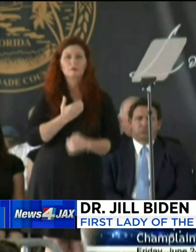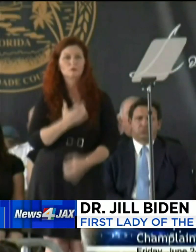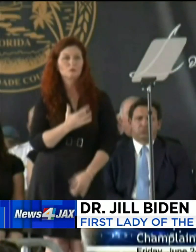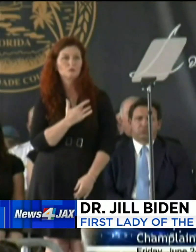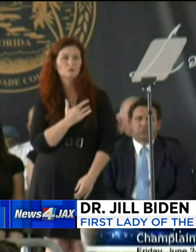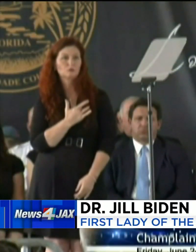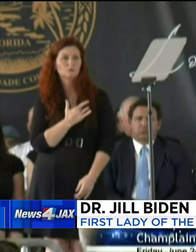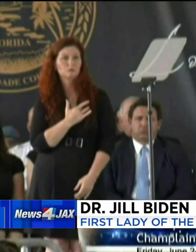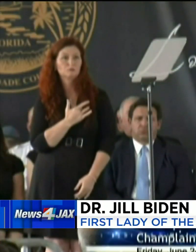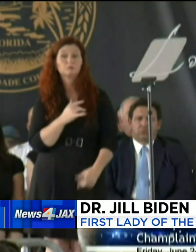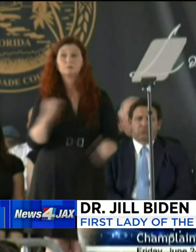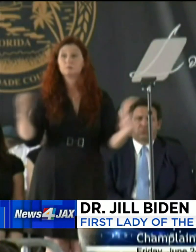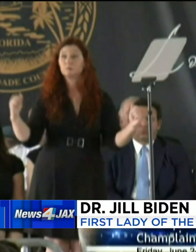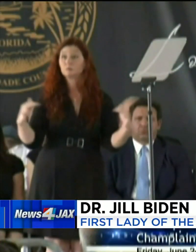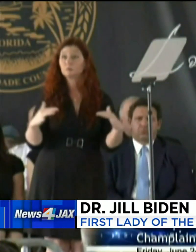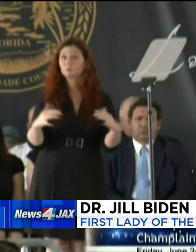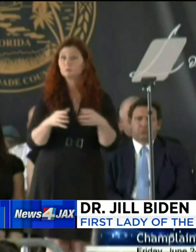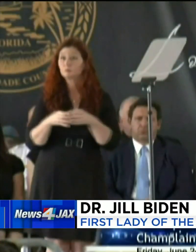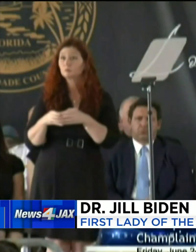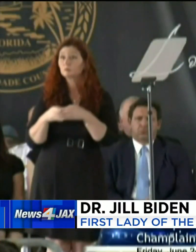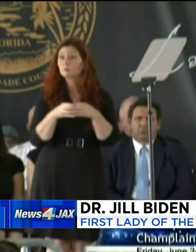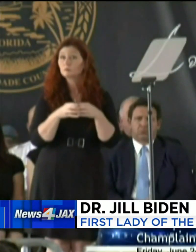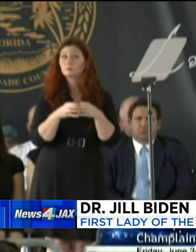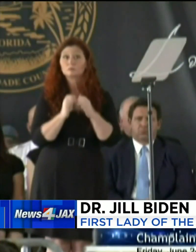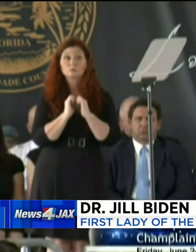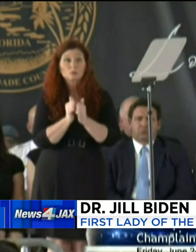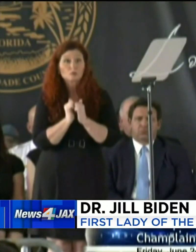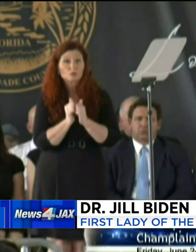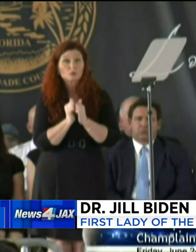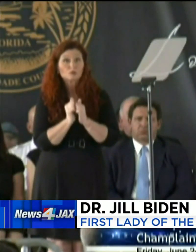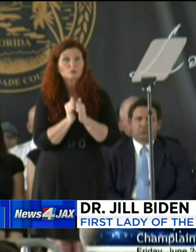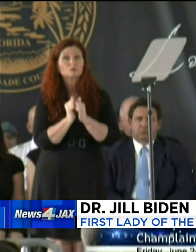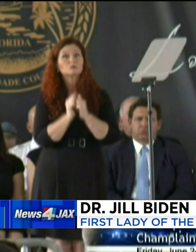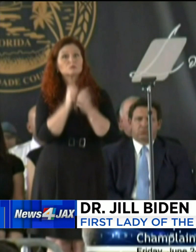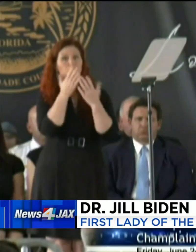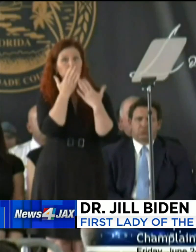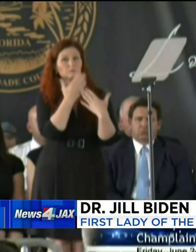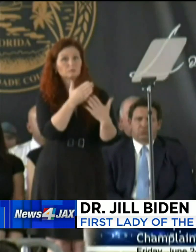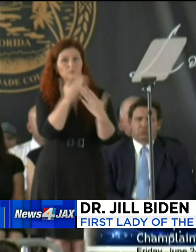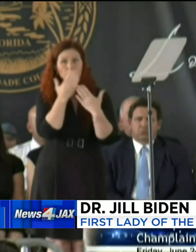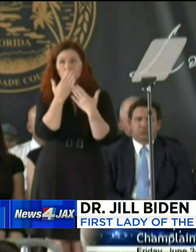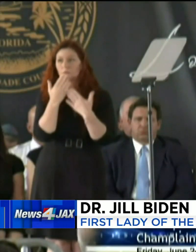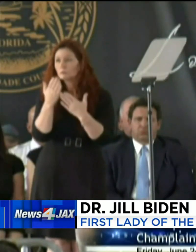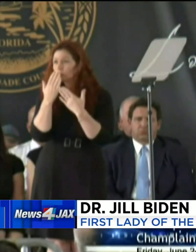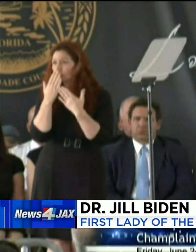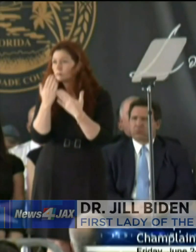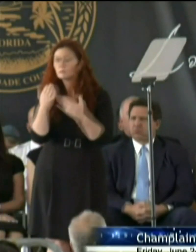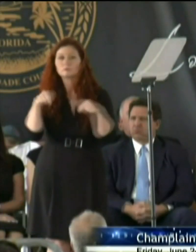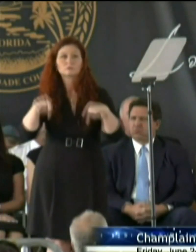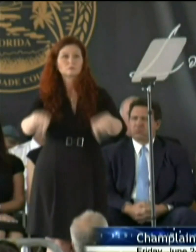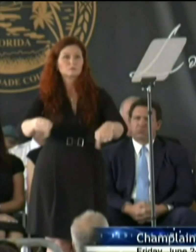RESPONDERS WHO WORKED TIRELESSLY IN THE WAKE OF THE TRAGEDY.